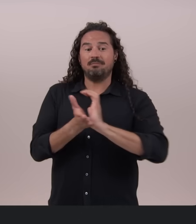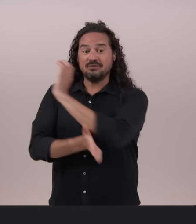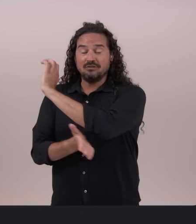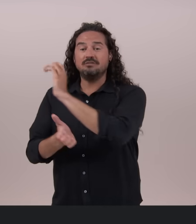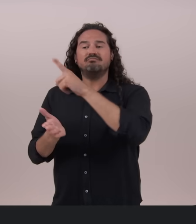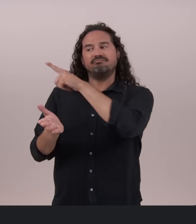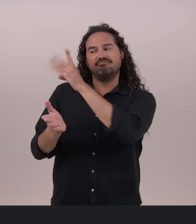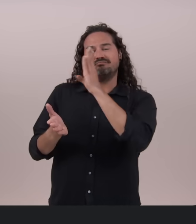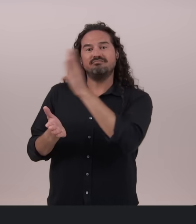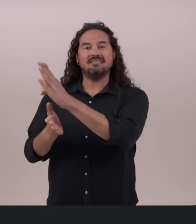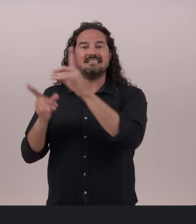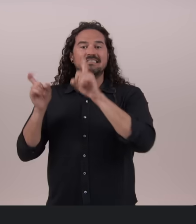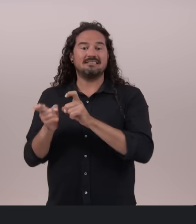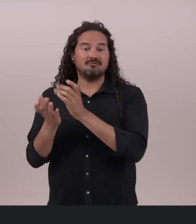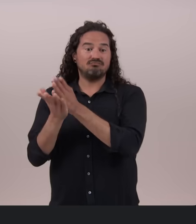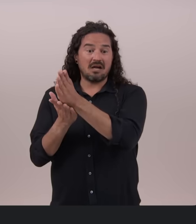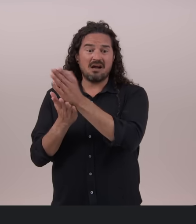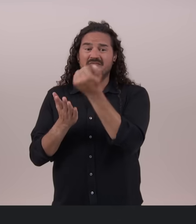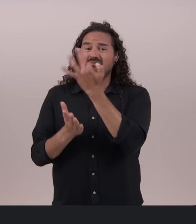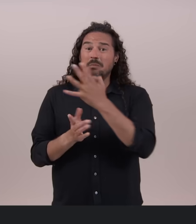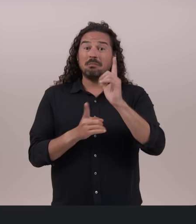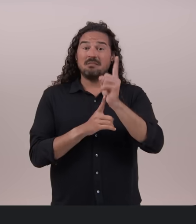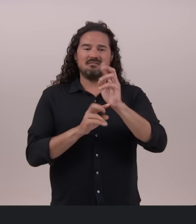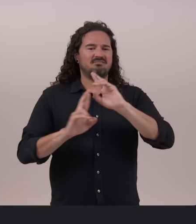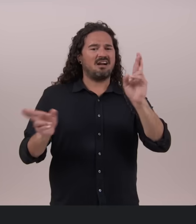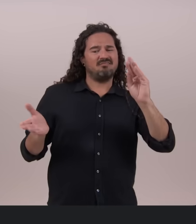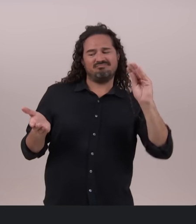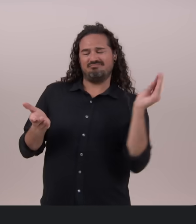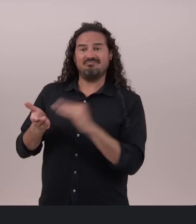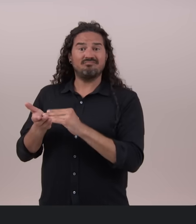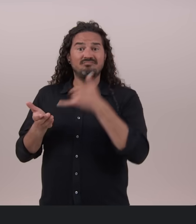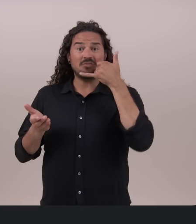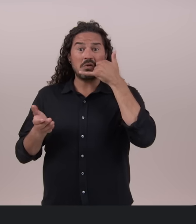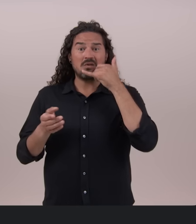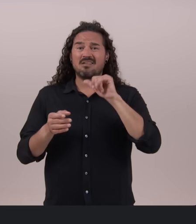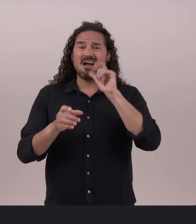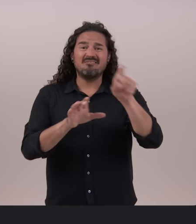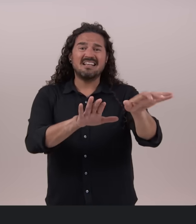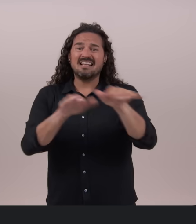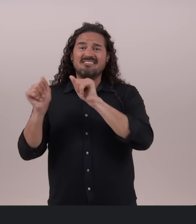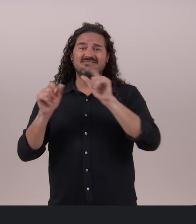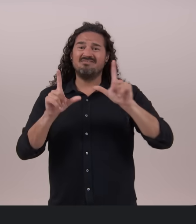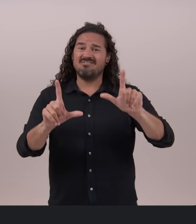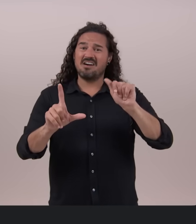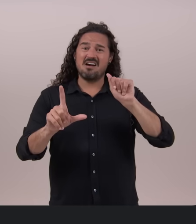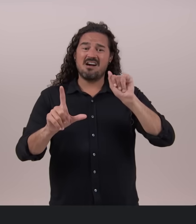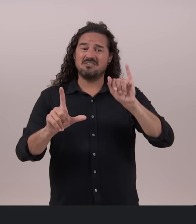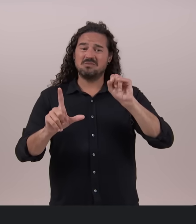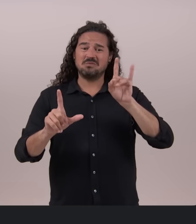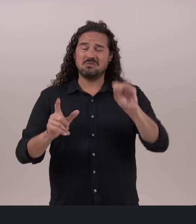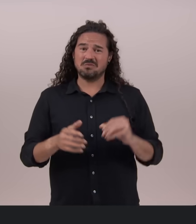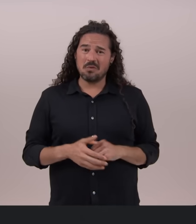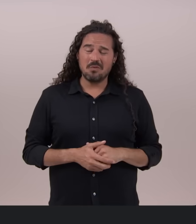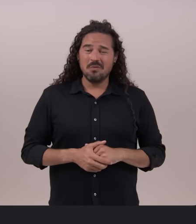And after that, it's ready to install on my phone without ever leaving AI Studio. You can start testing it on your own device